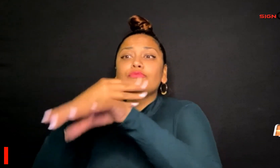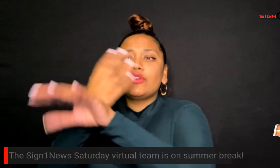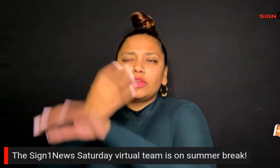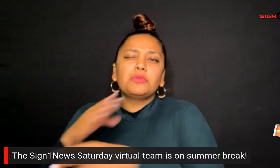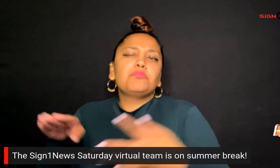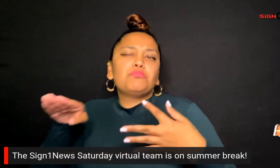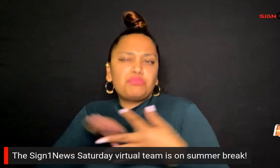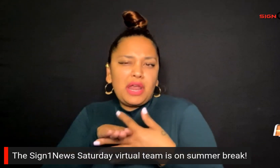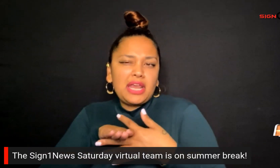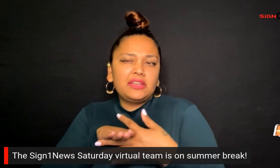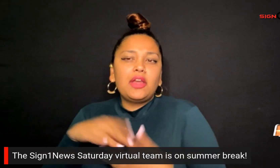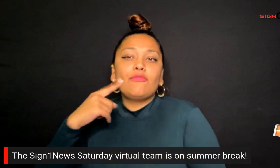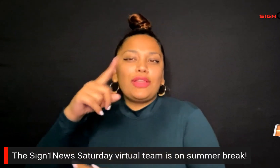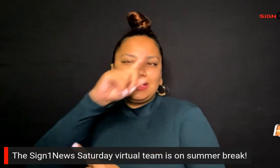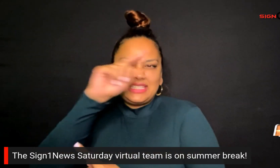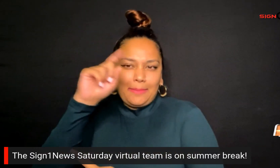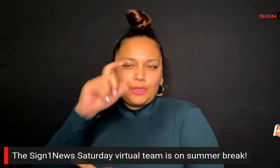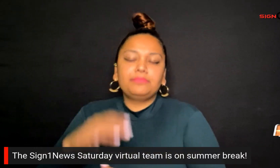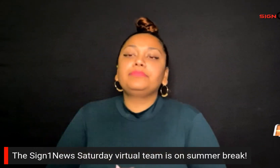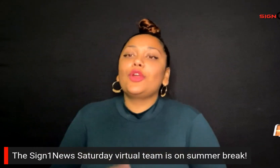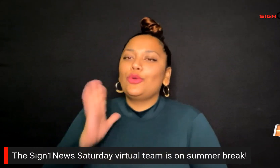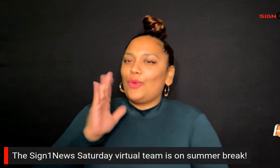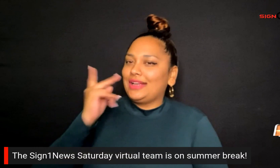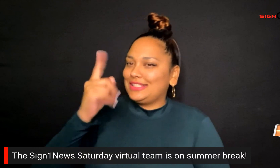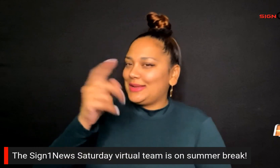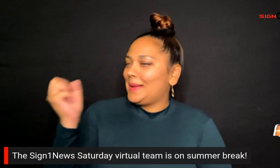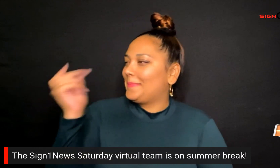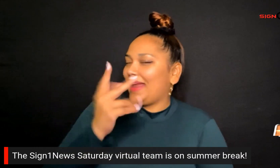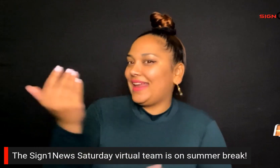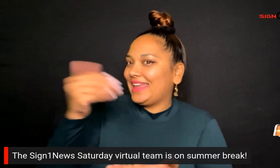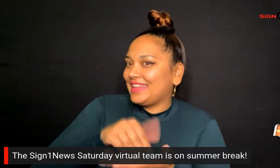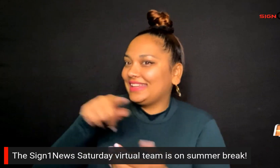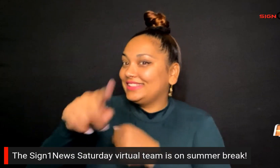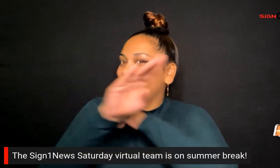Sign1News Saturday virtual show team is taking a break for the summer will be back again